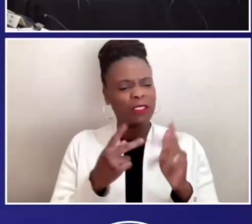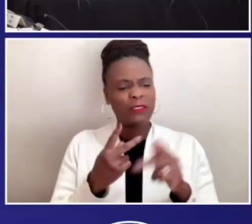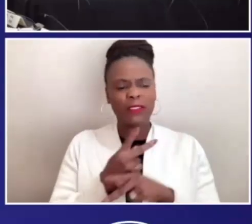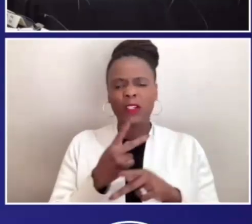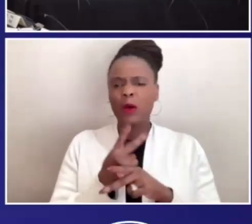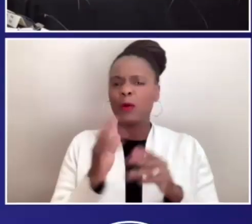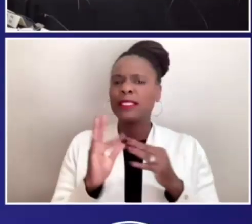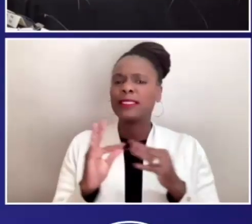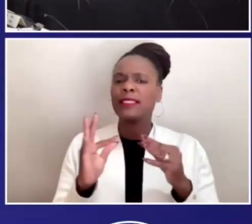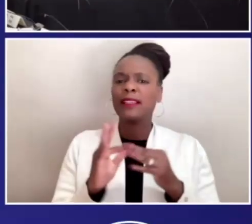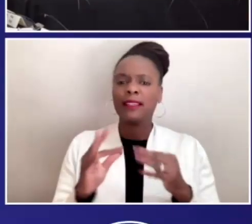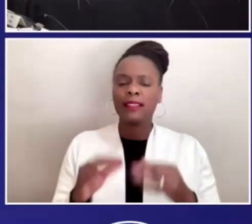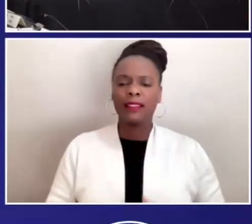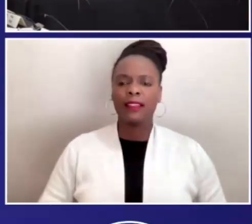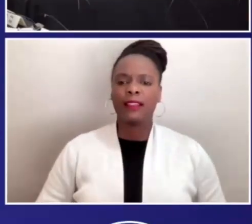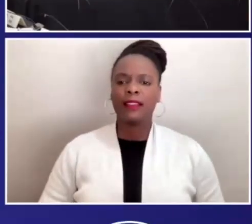because -- Okay, hold on a second. _MR. HOLT Alex: Yeah.